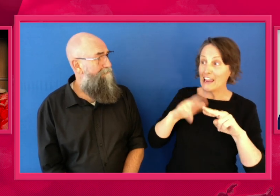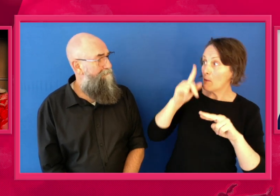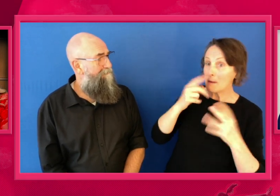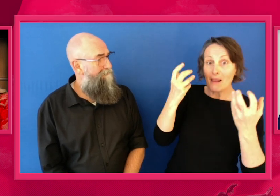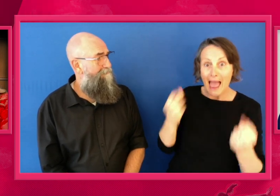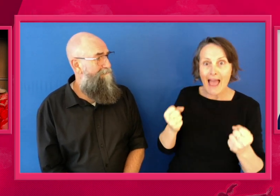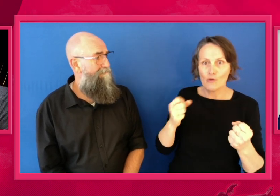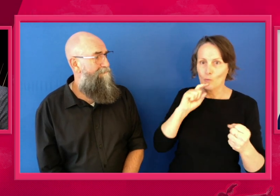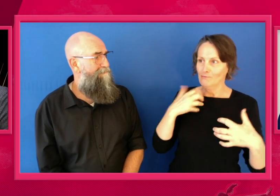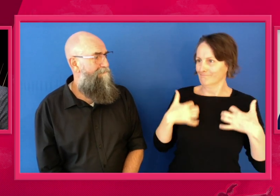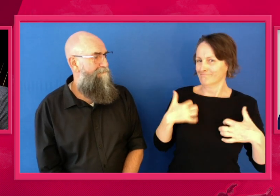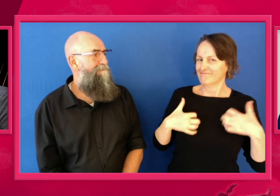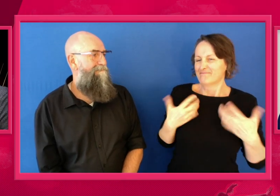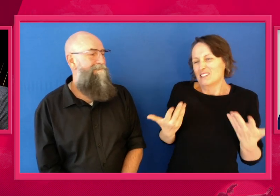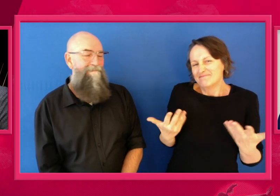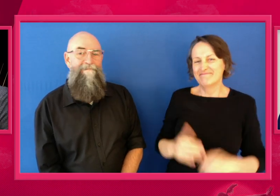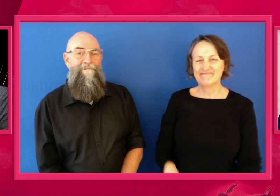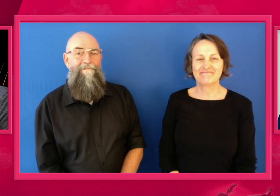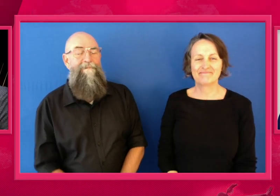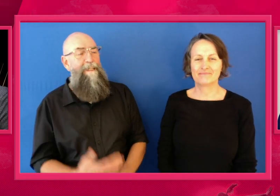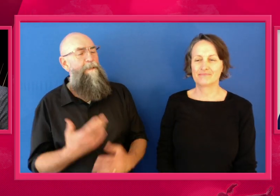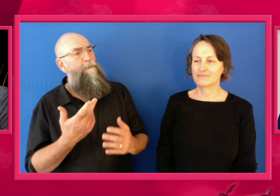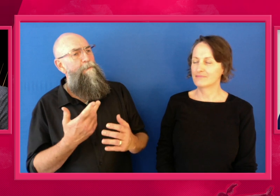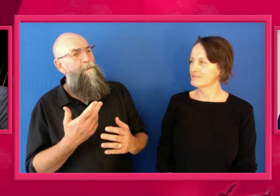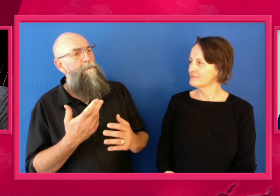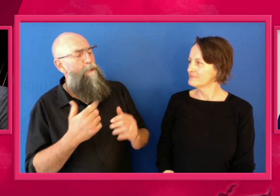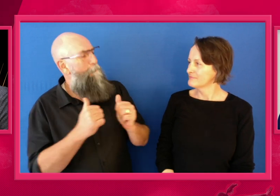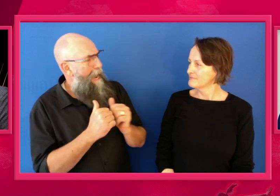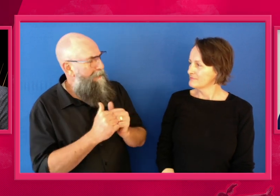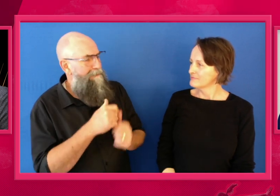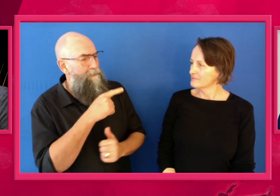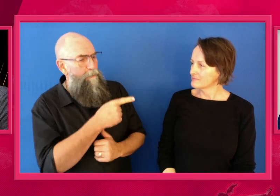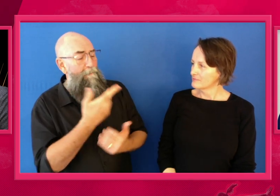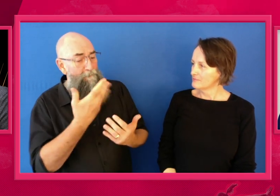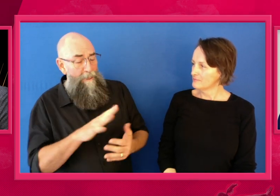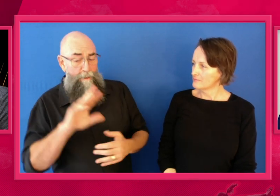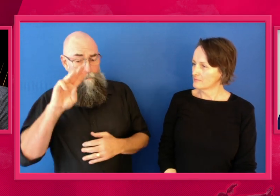Kurt Fearnley: Mate you've been in two Paralympic Games before Tokyo, how do you, how do you